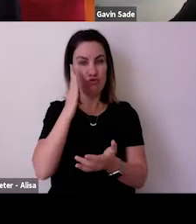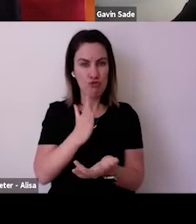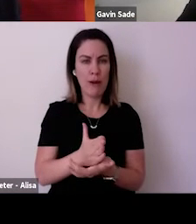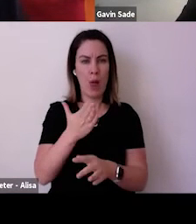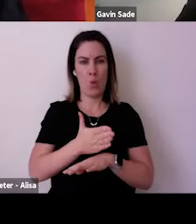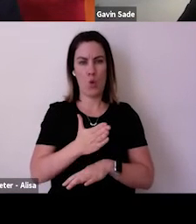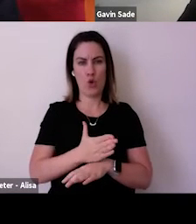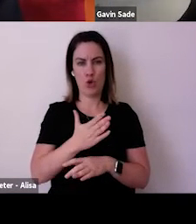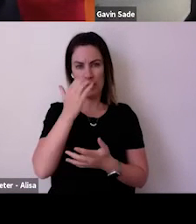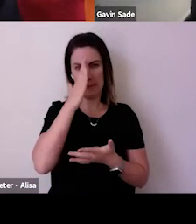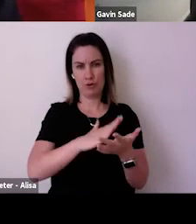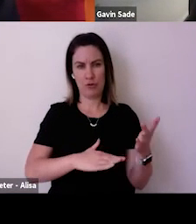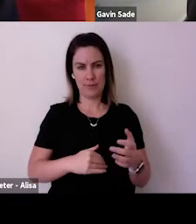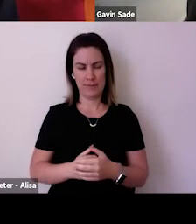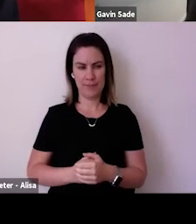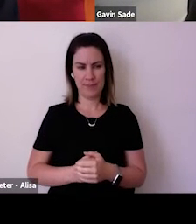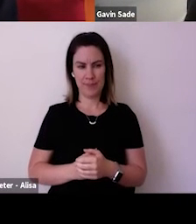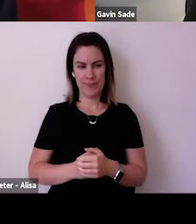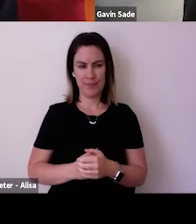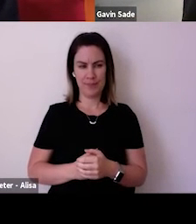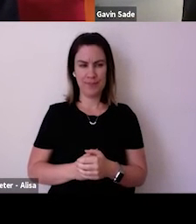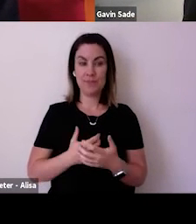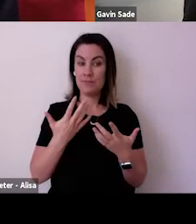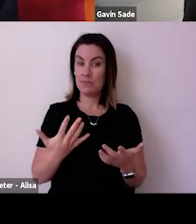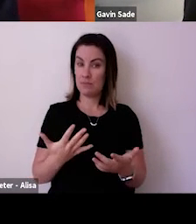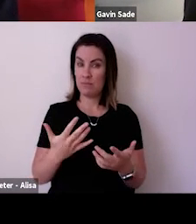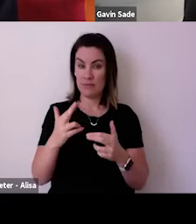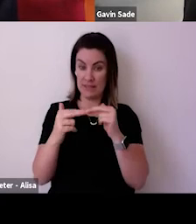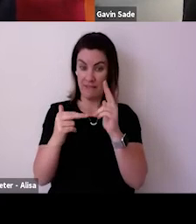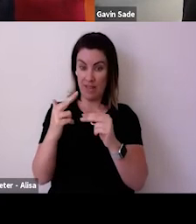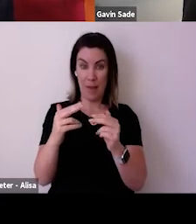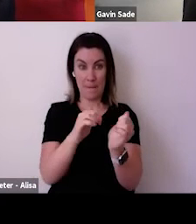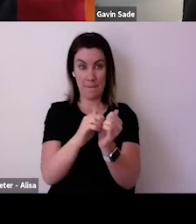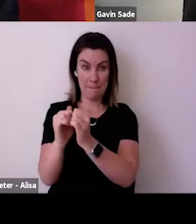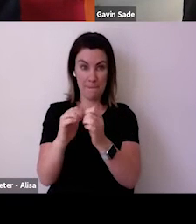The fact that the program develop these relationships between the University and industry is really important for